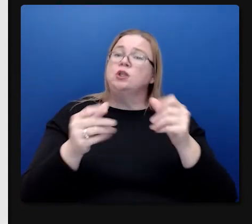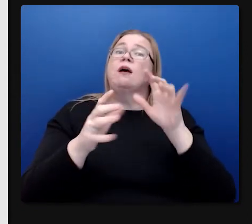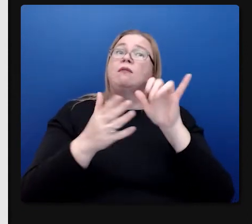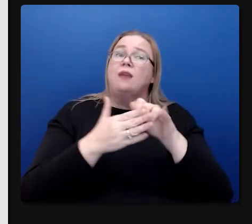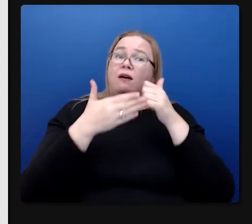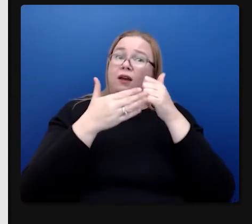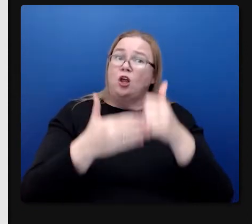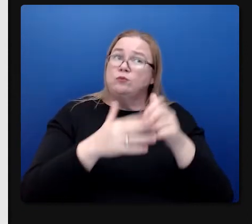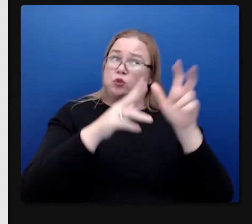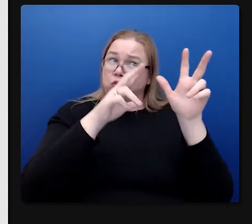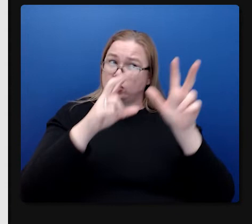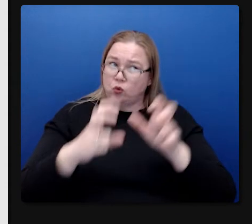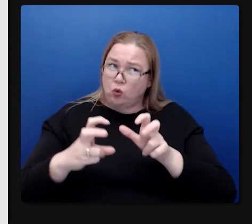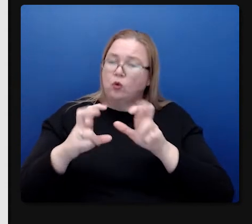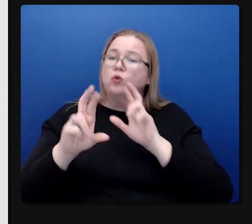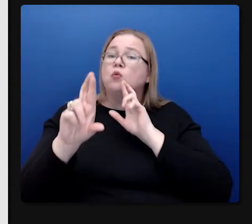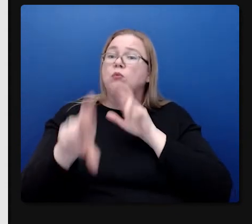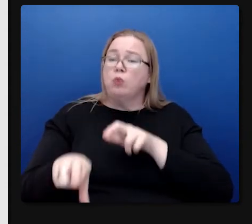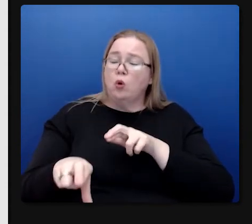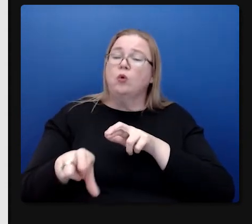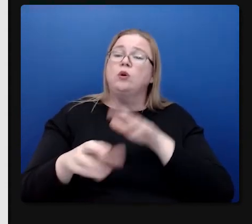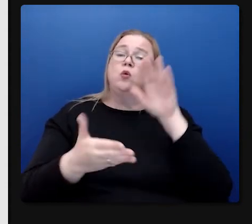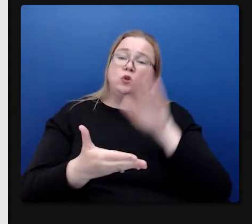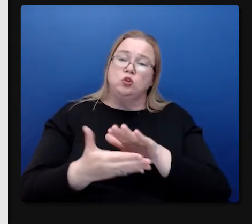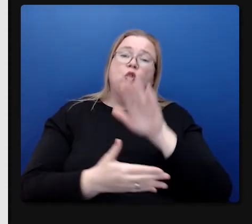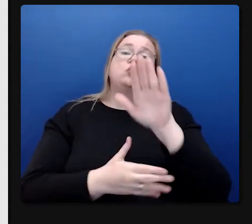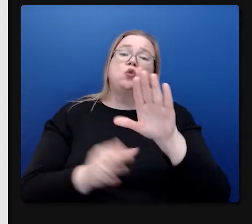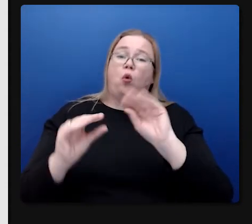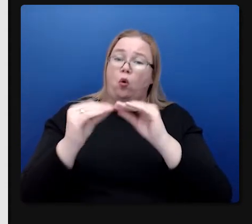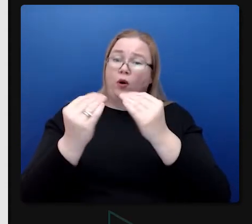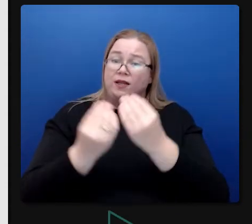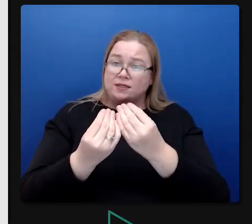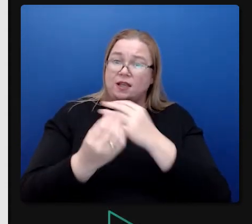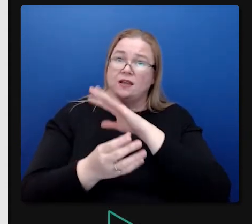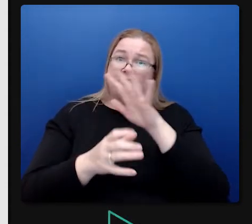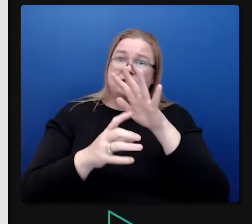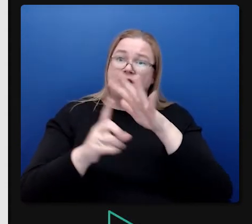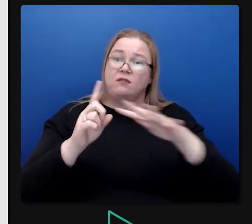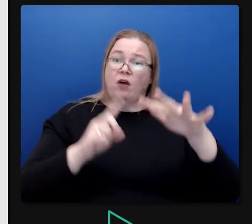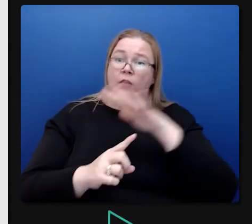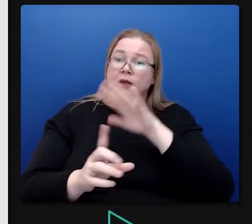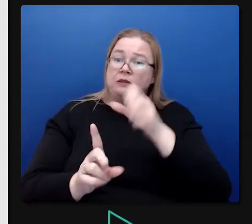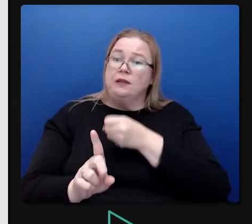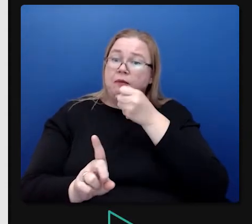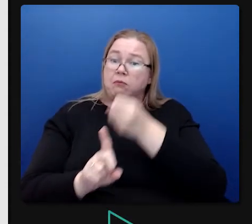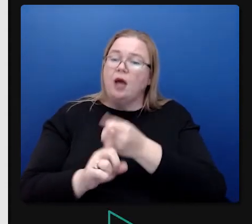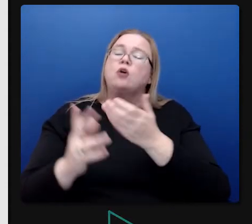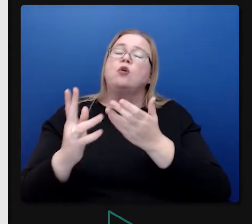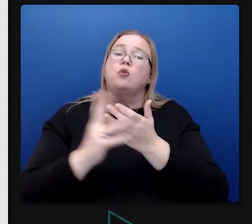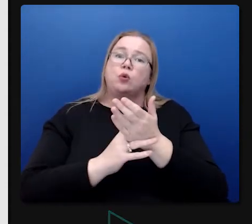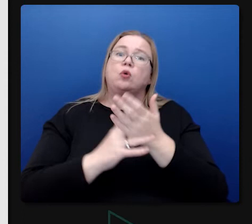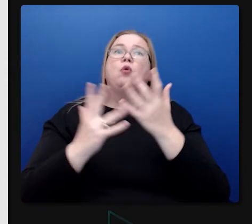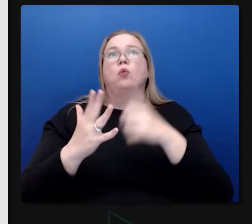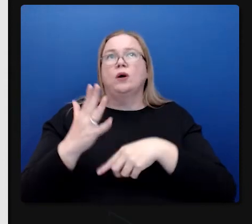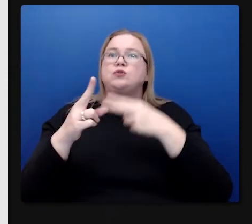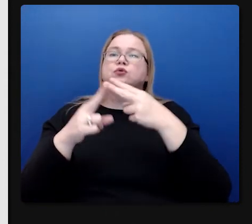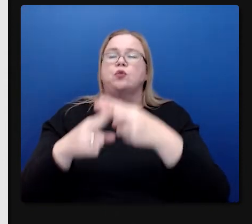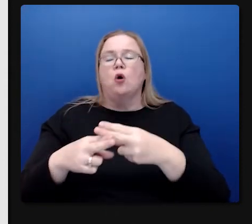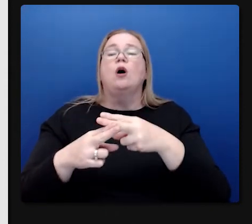that helps you record, report, and reduce your organization's environmental impact. through what is really cool,